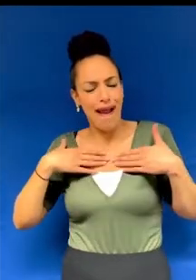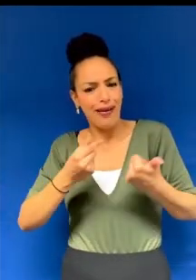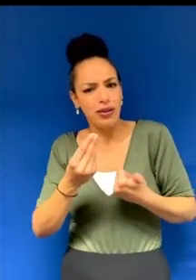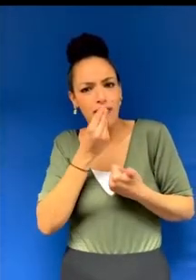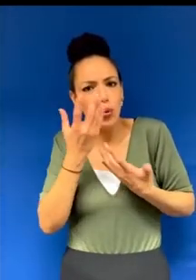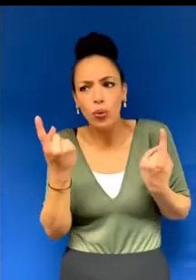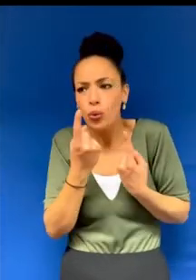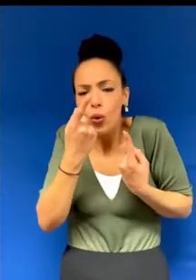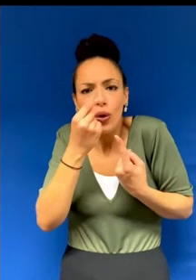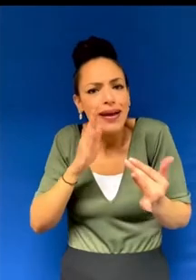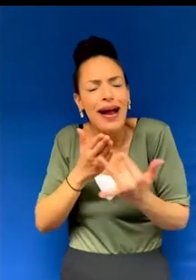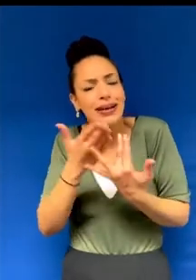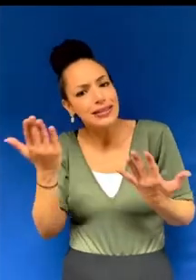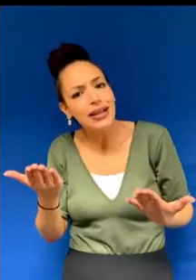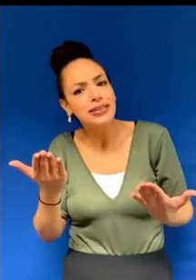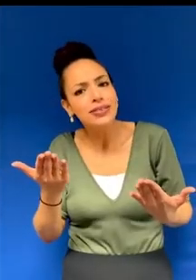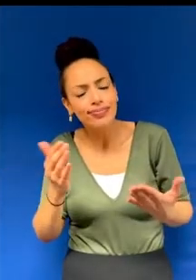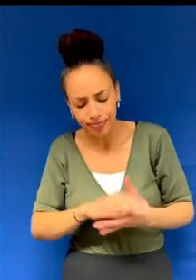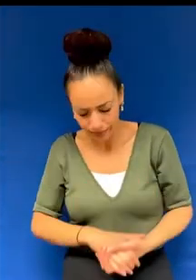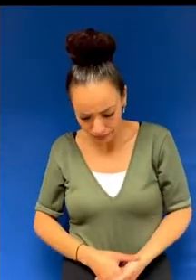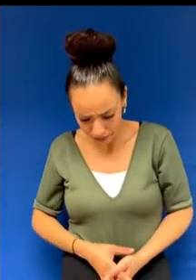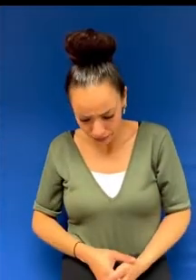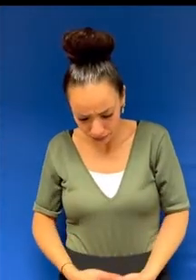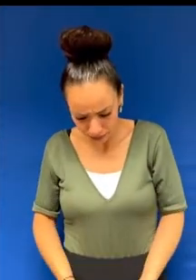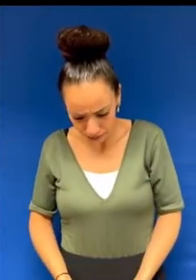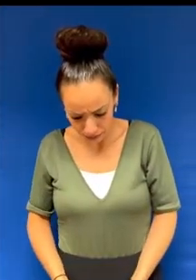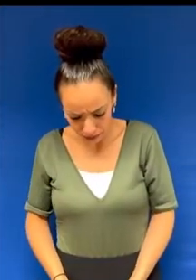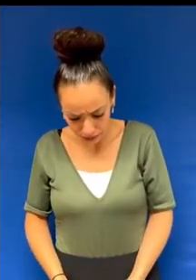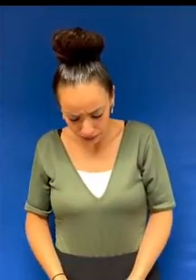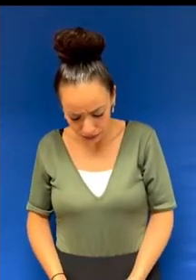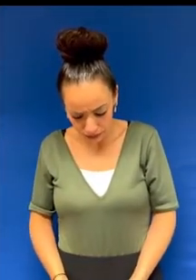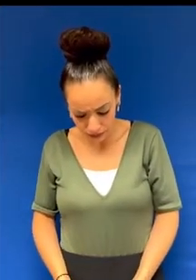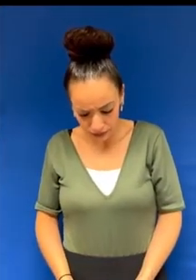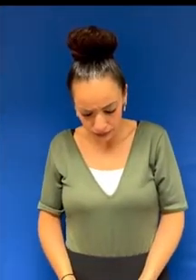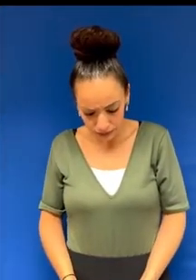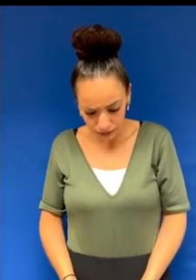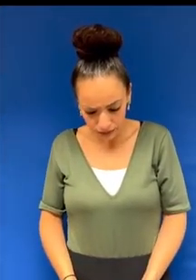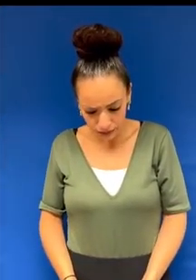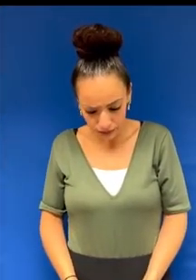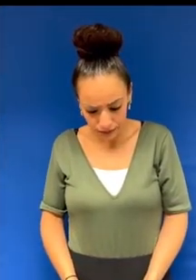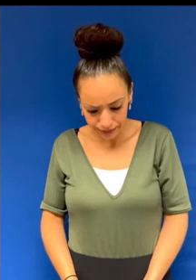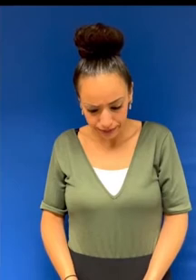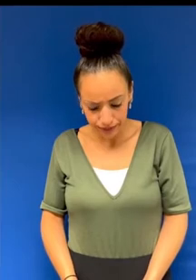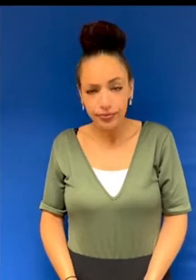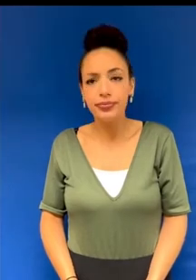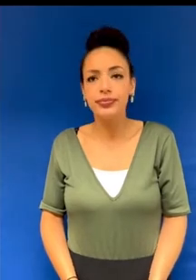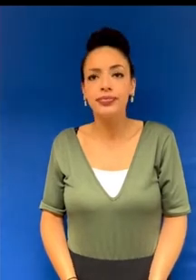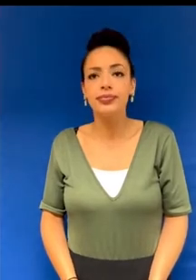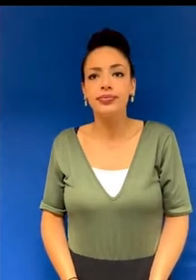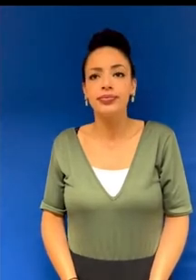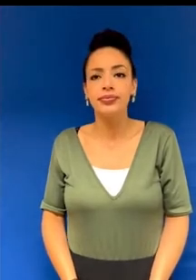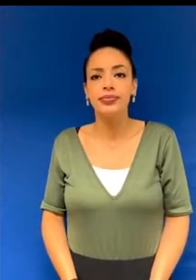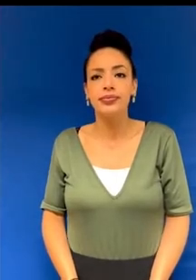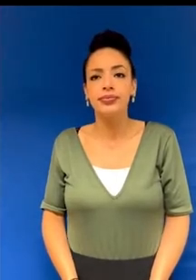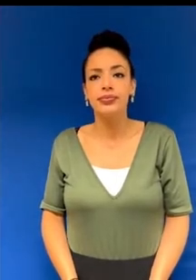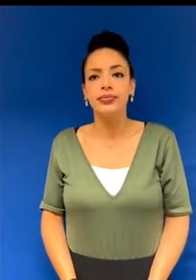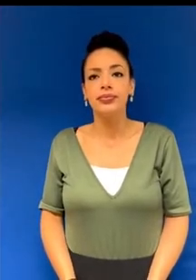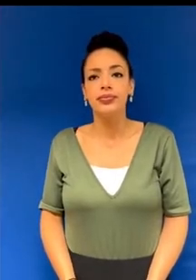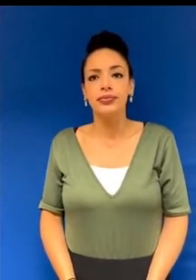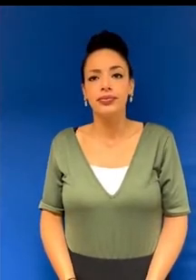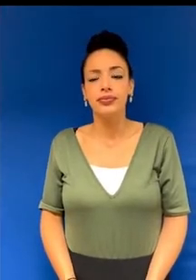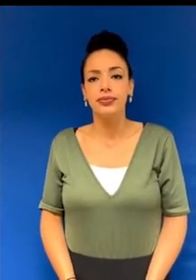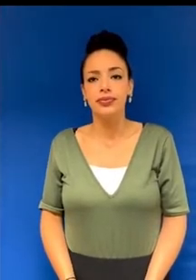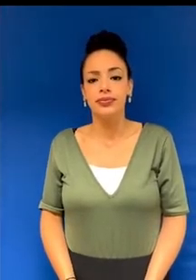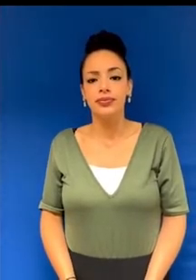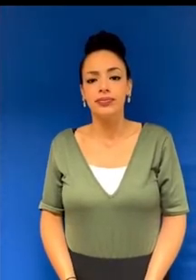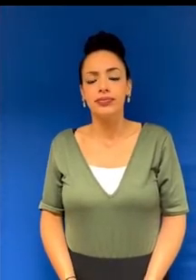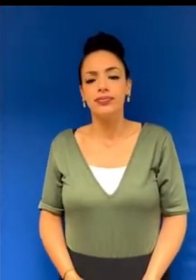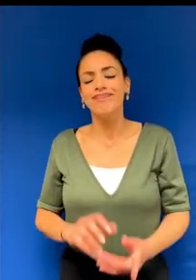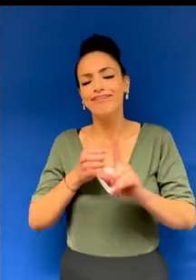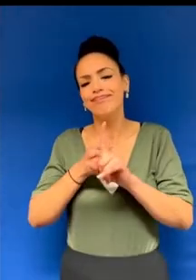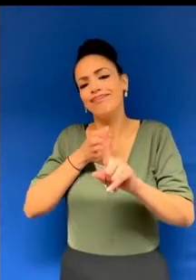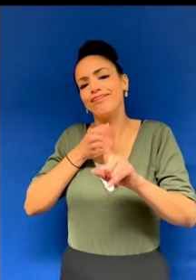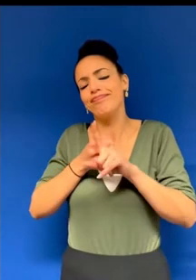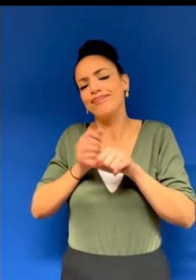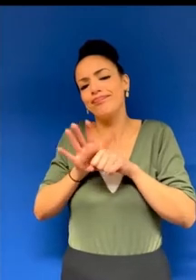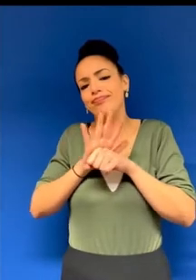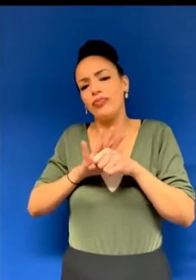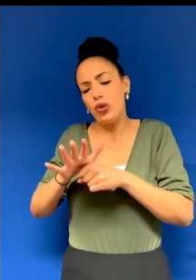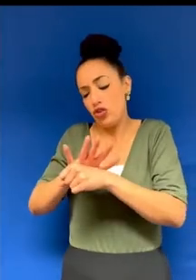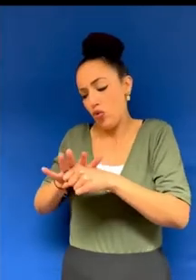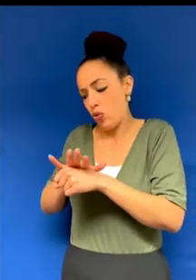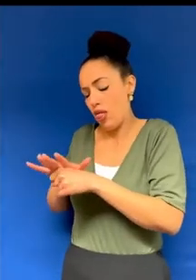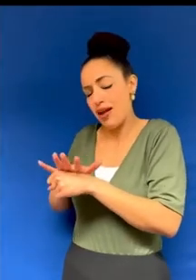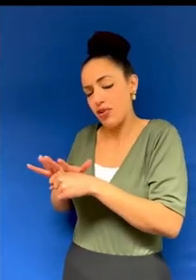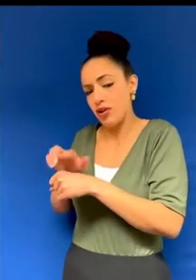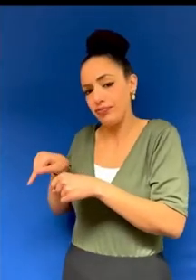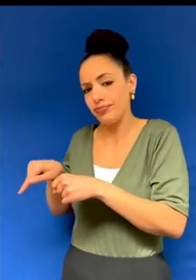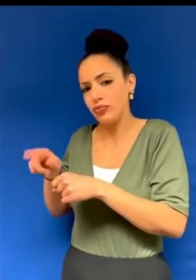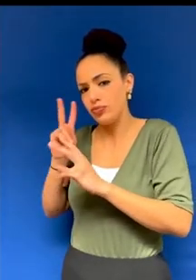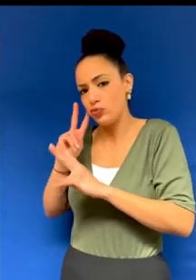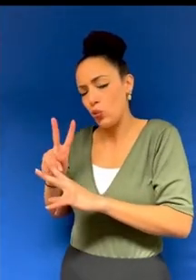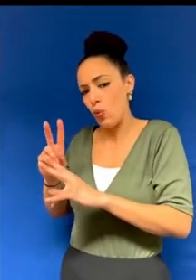who has access to gyms, who has access to parks and outside space, who has access to decent food.